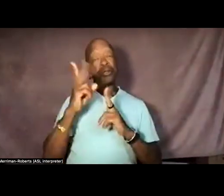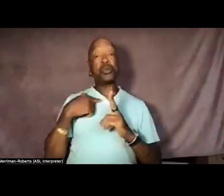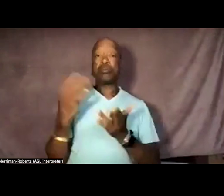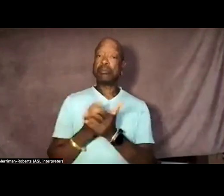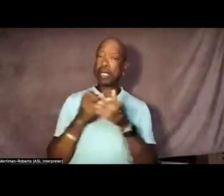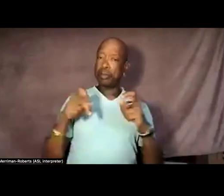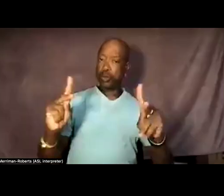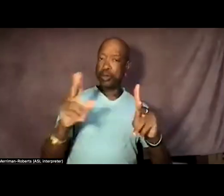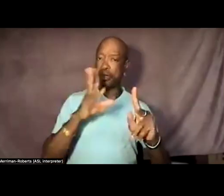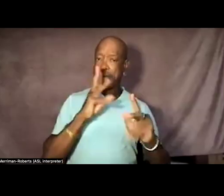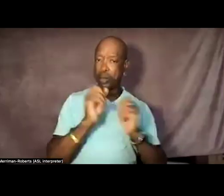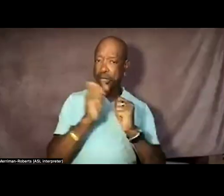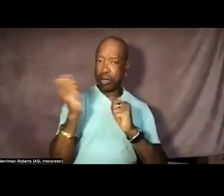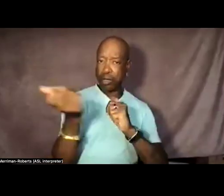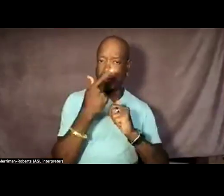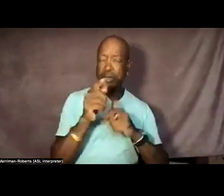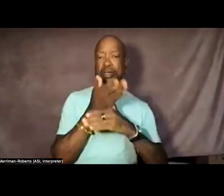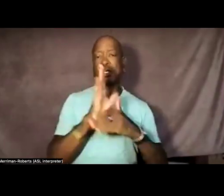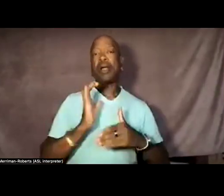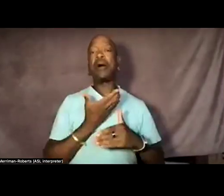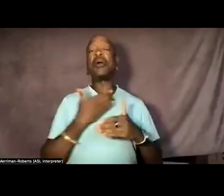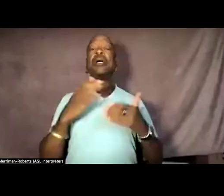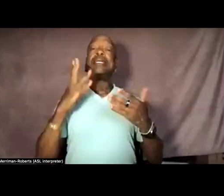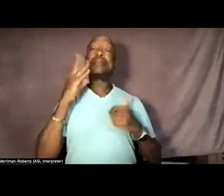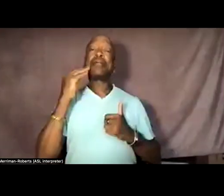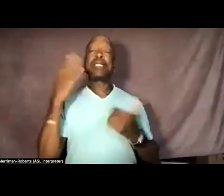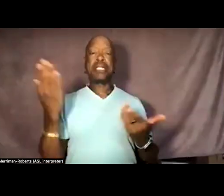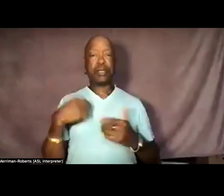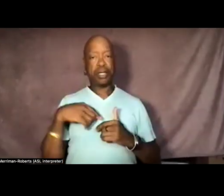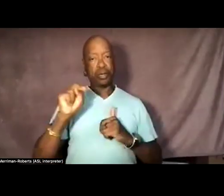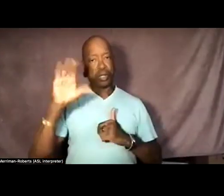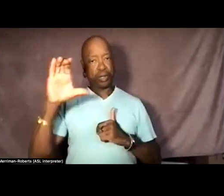you all and share about our experience in North Carolina with mass bans the North Carolina Mass